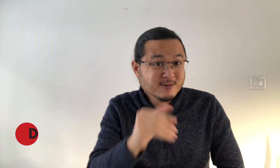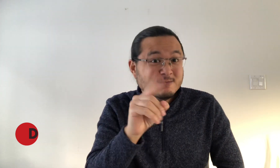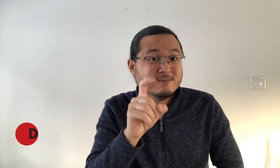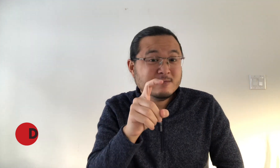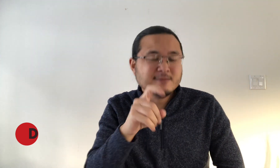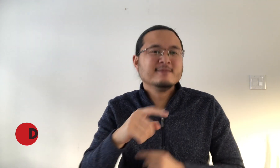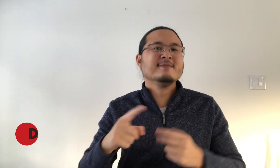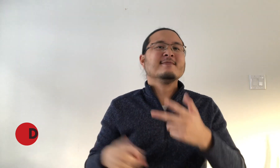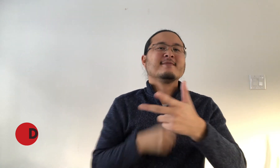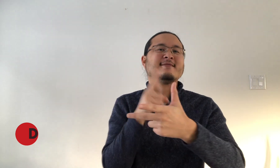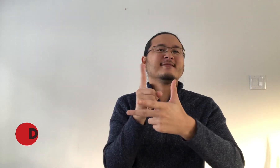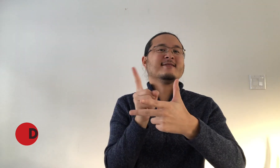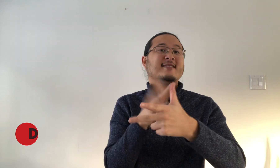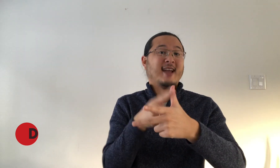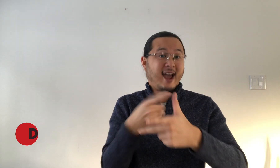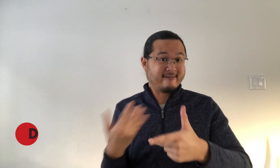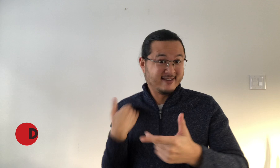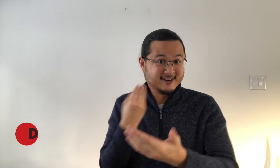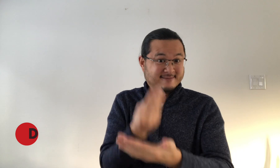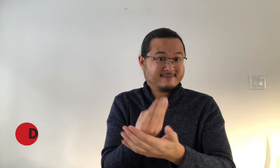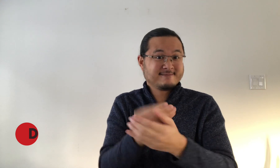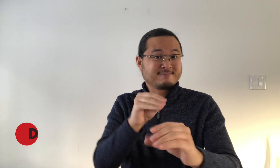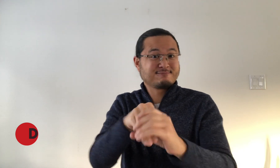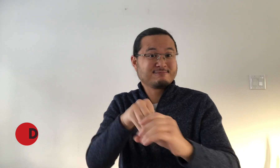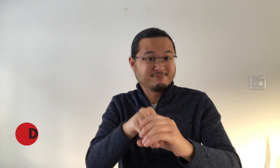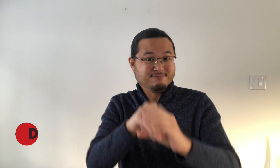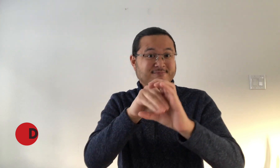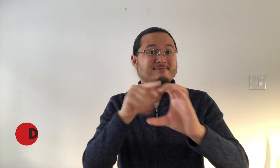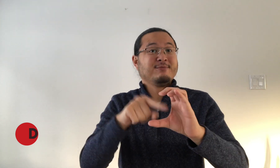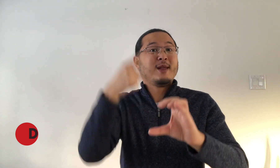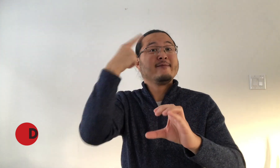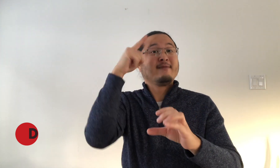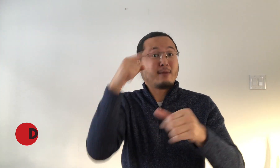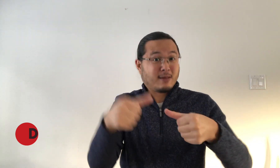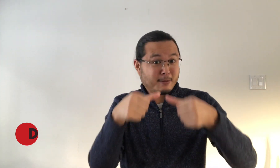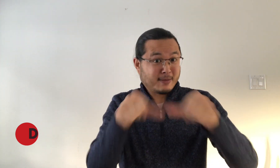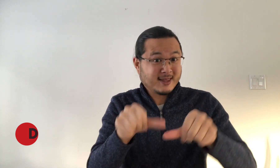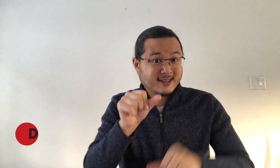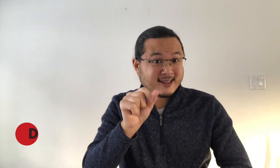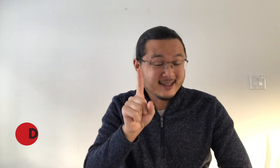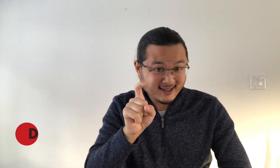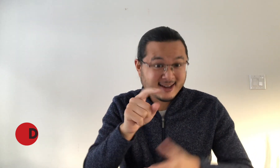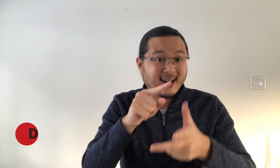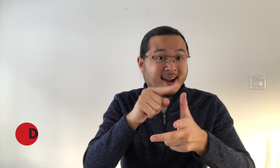and have money saved for a down payment. If you have all 3, great!